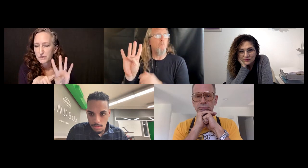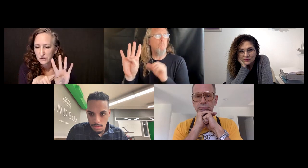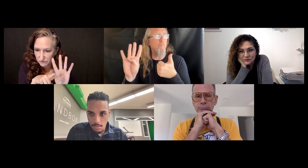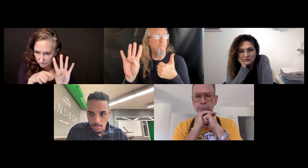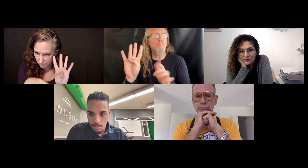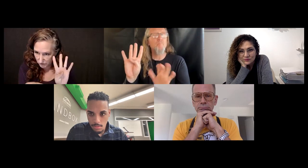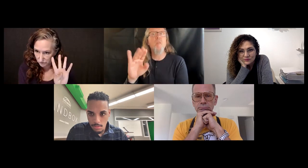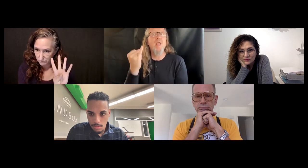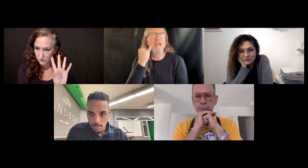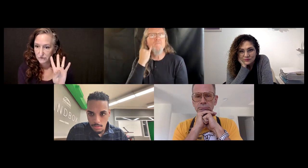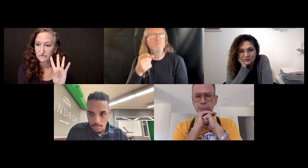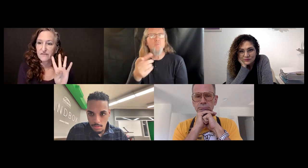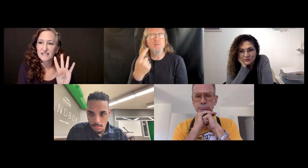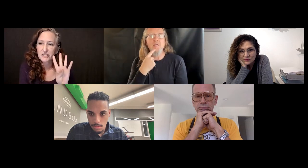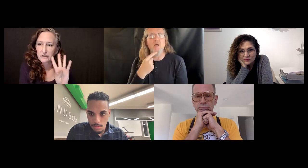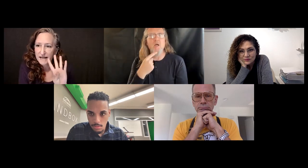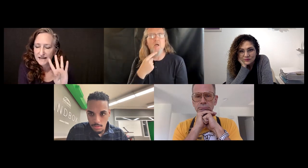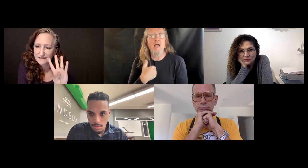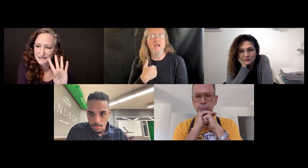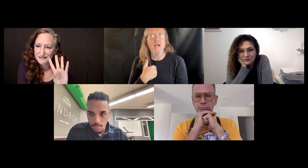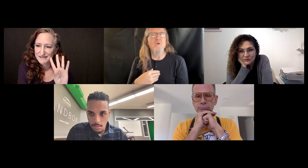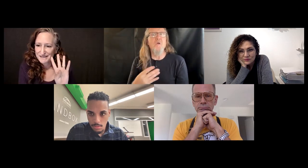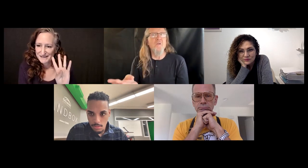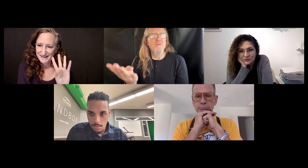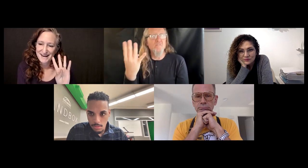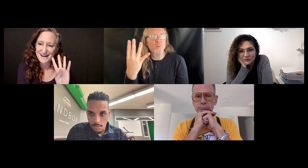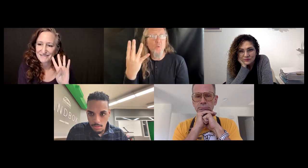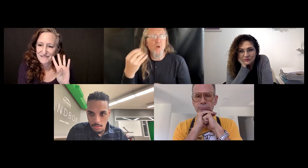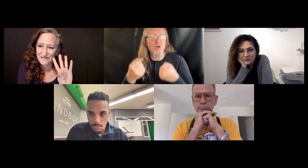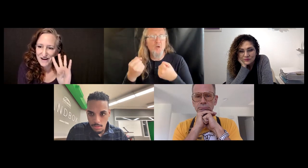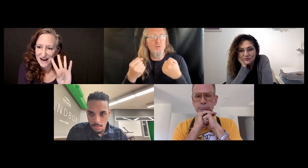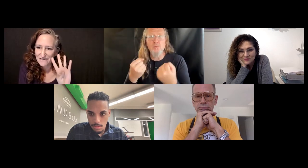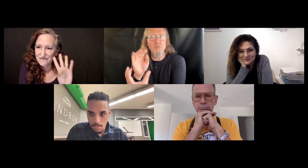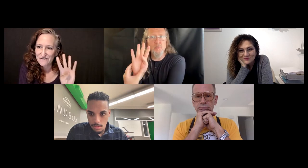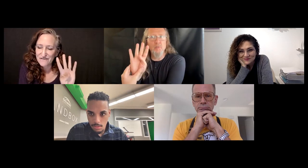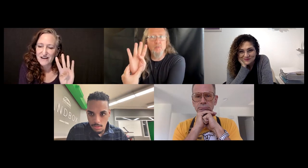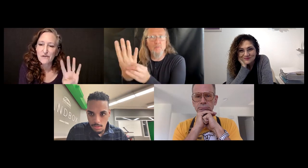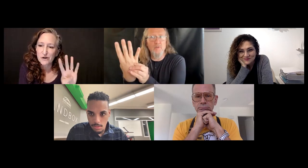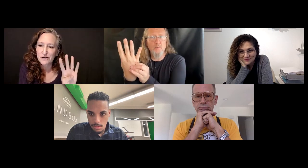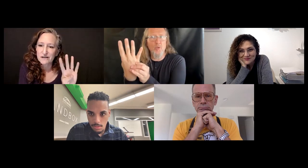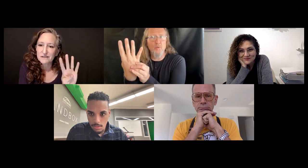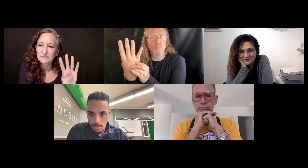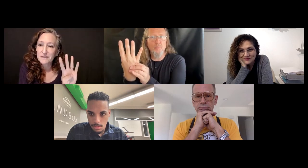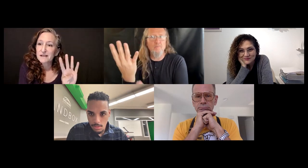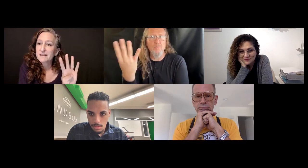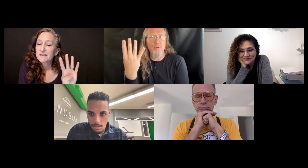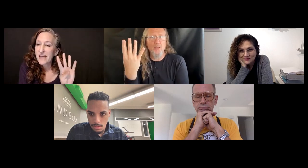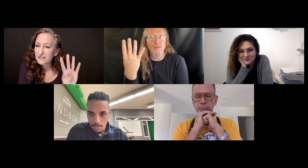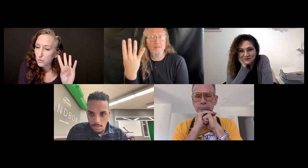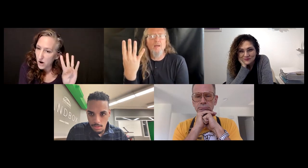Face your hand forward. That's one definition of the word four.